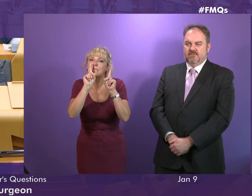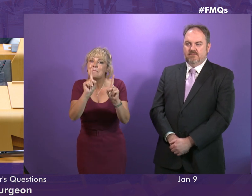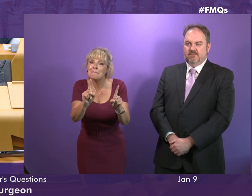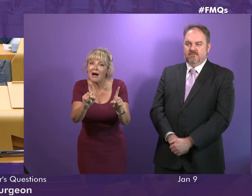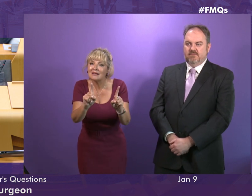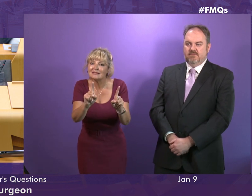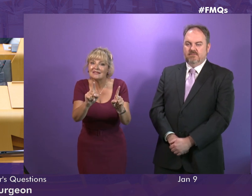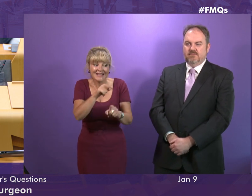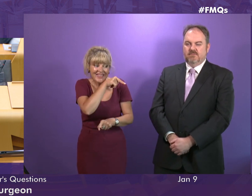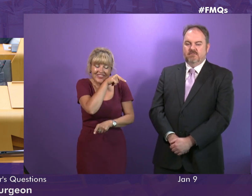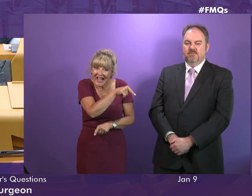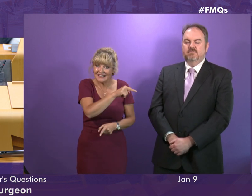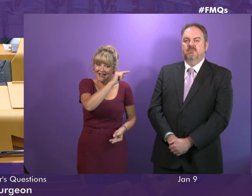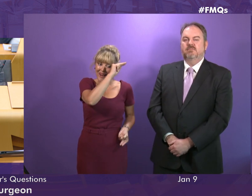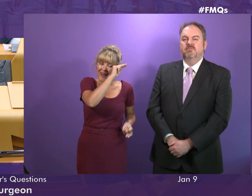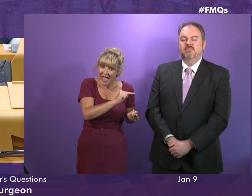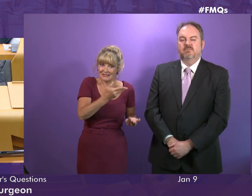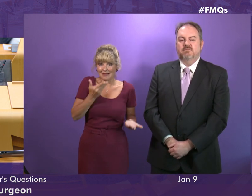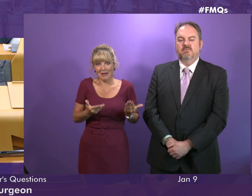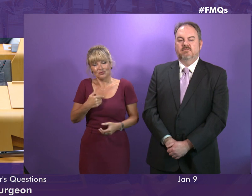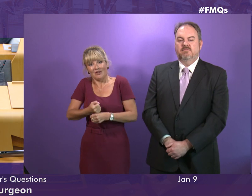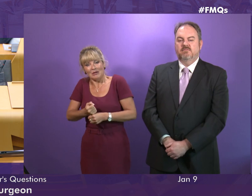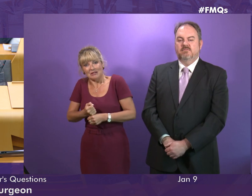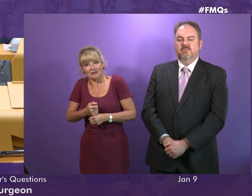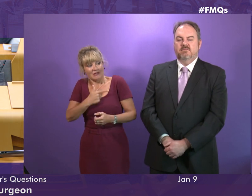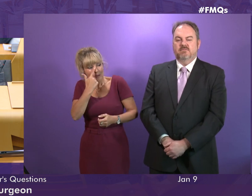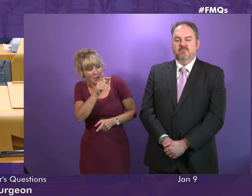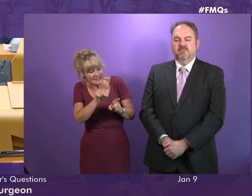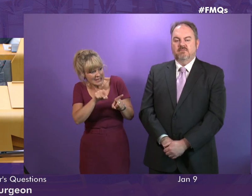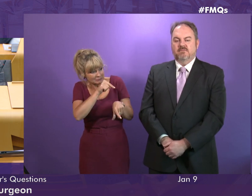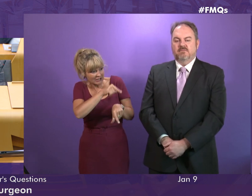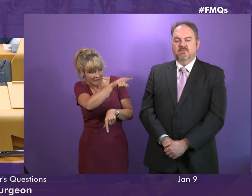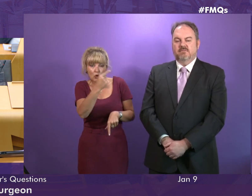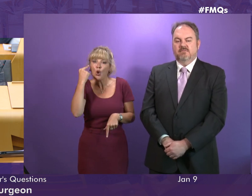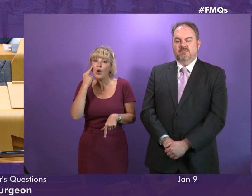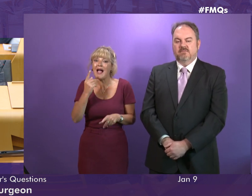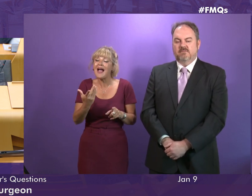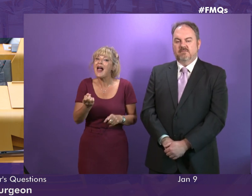it is less in Scotland than it is in Labour-controlled Wales. Members: Oh!